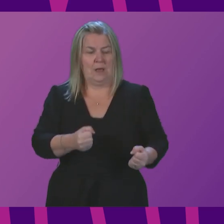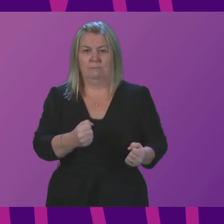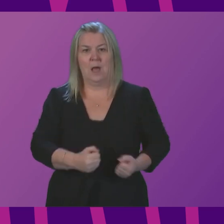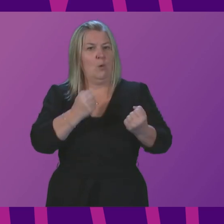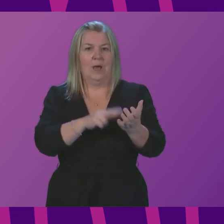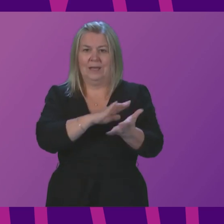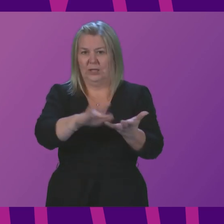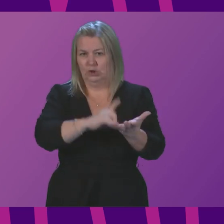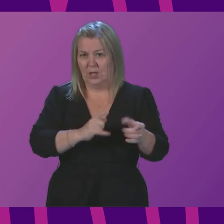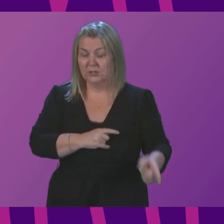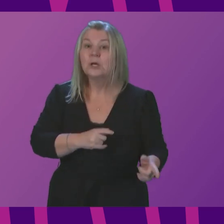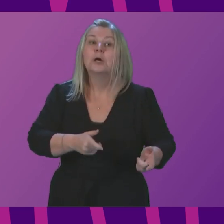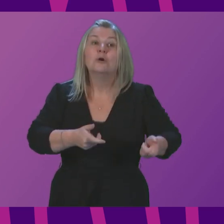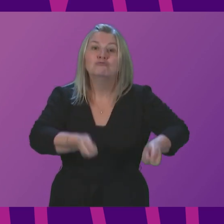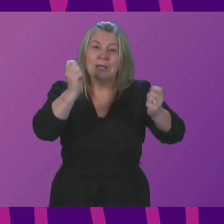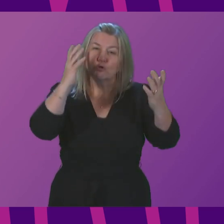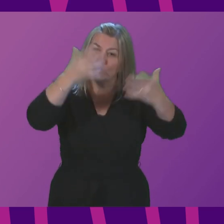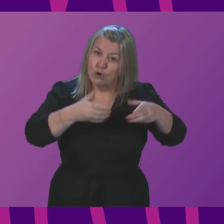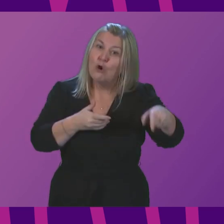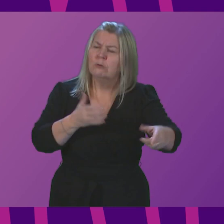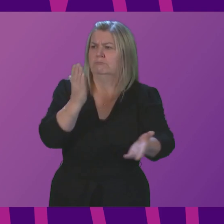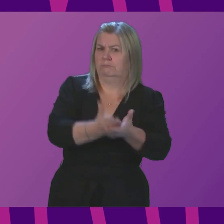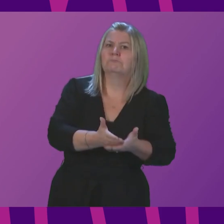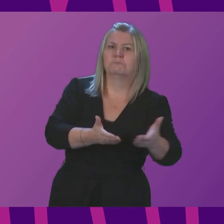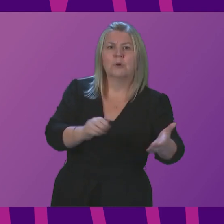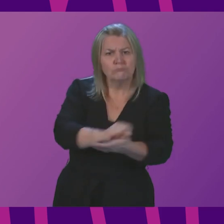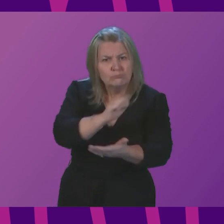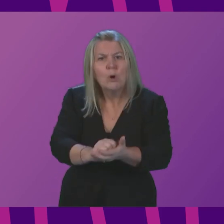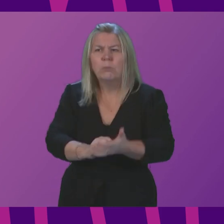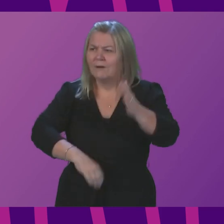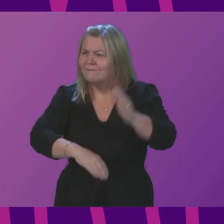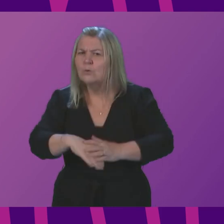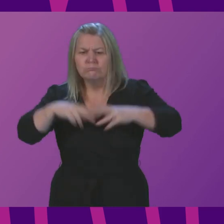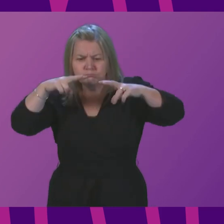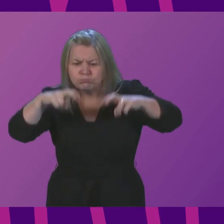are raised, it is important that there is proper and full investigation to determine